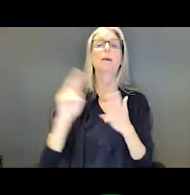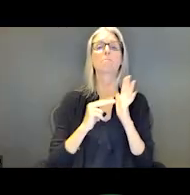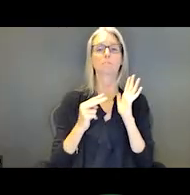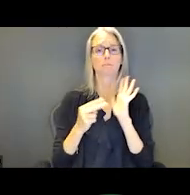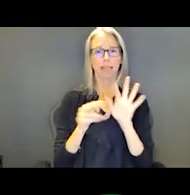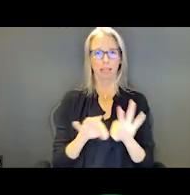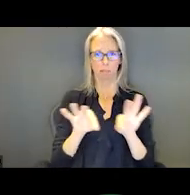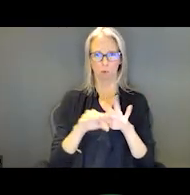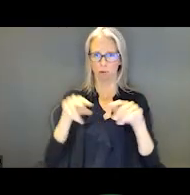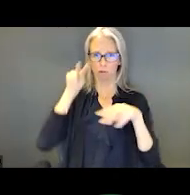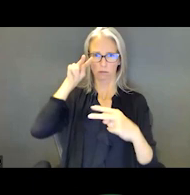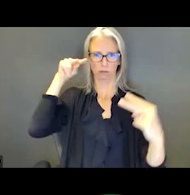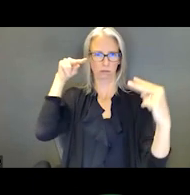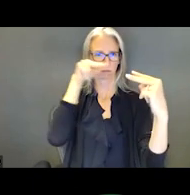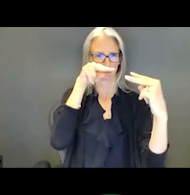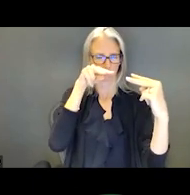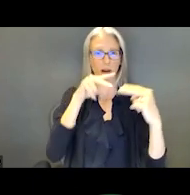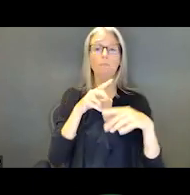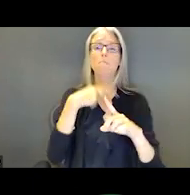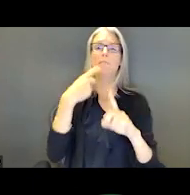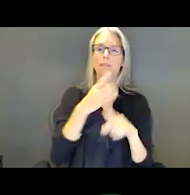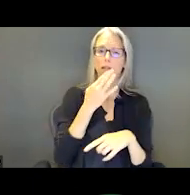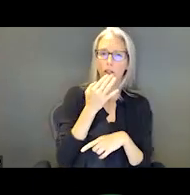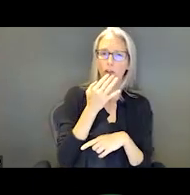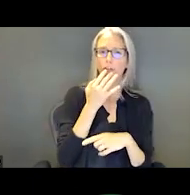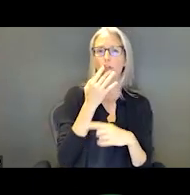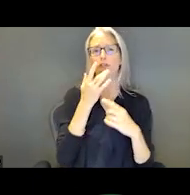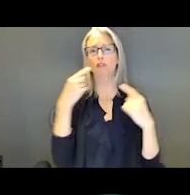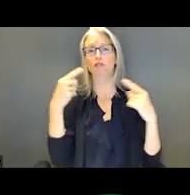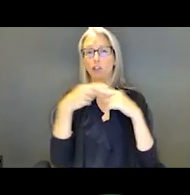The most effective way finding systems were simple and intuitive. It such as plain directional